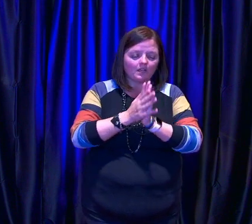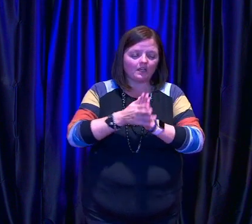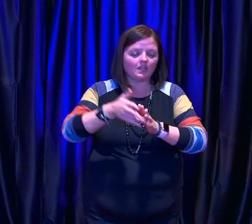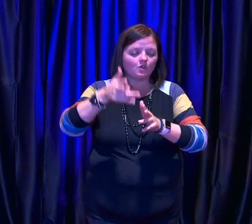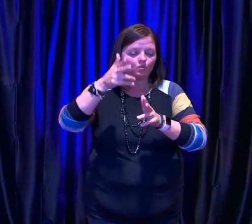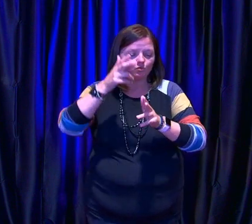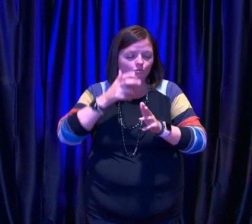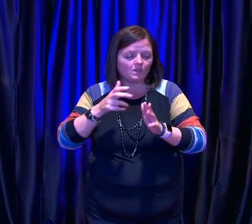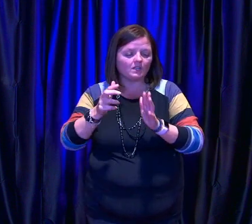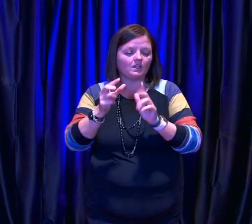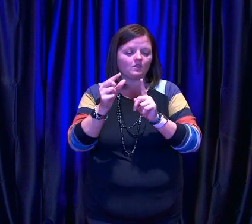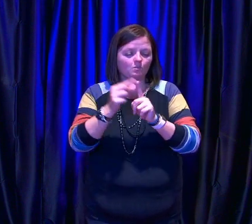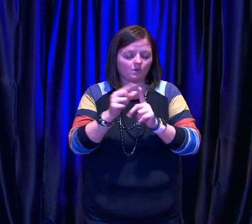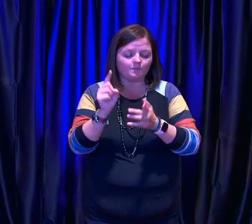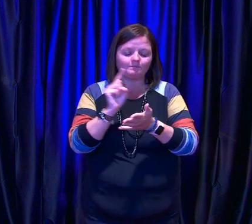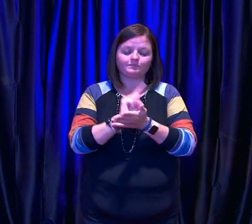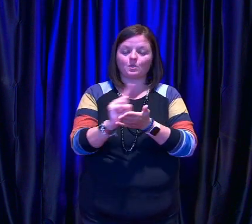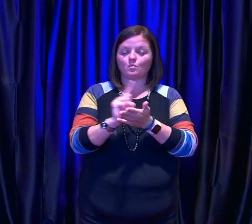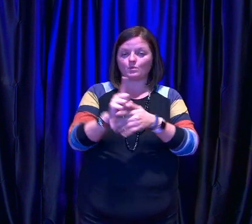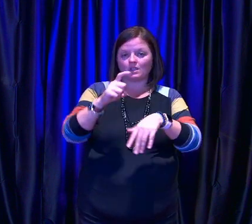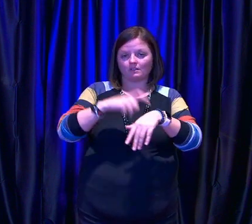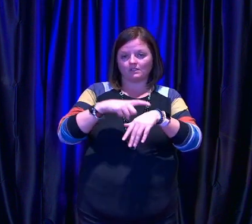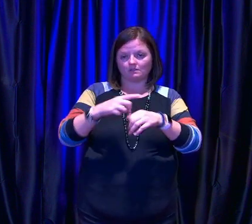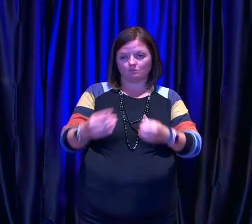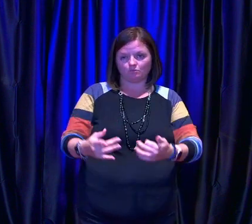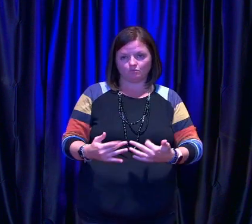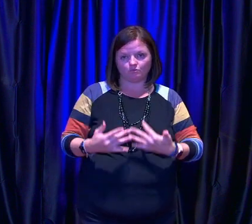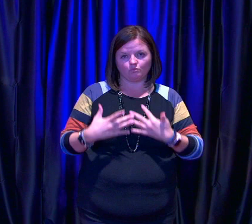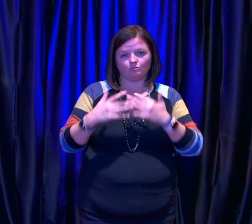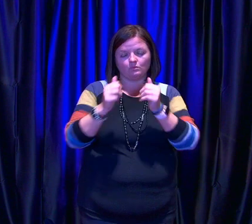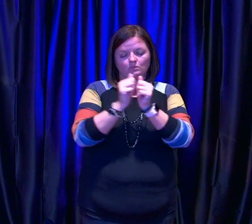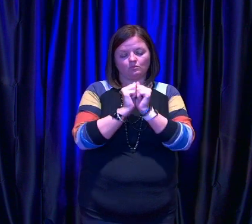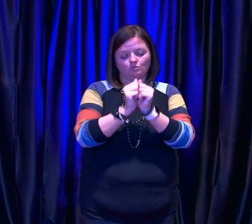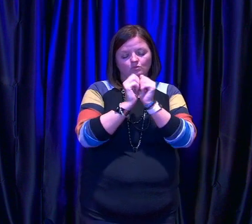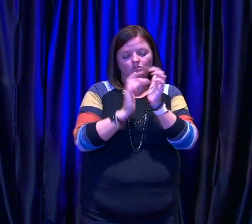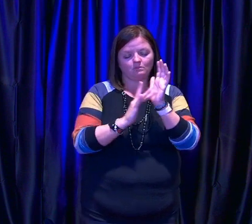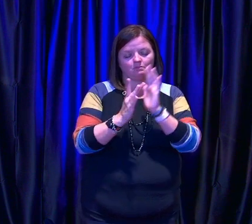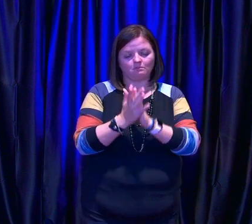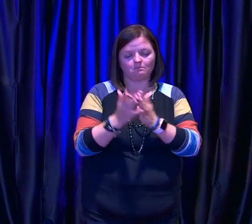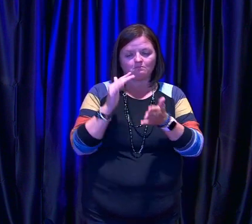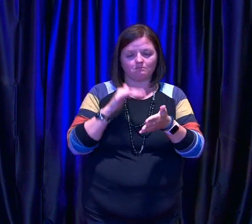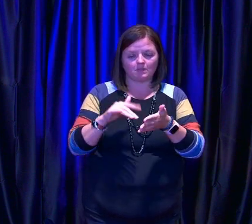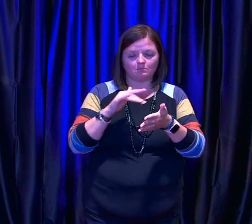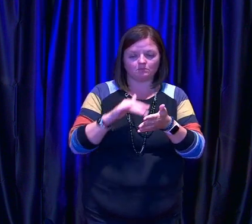a weekly time of renewal in worship and bible study and fellowship and